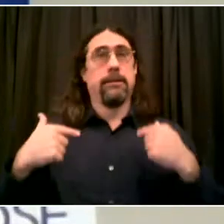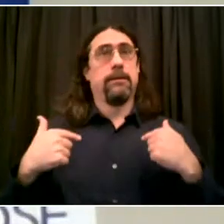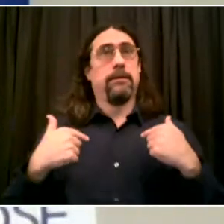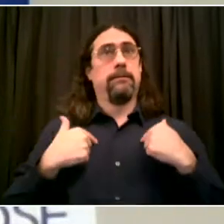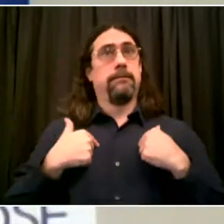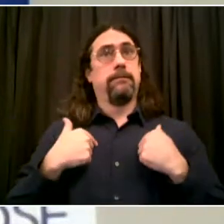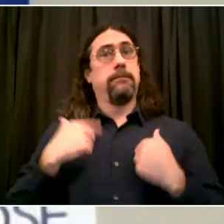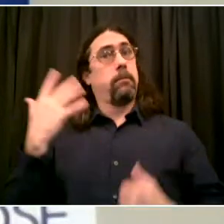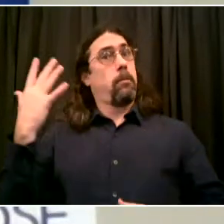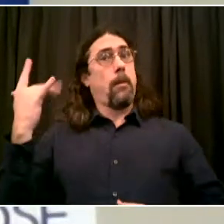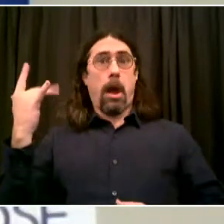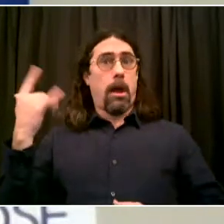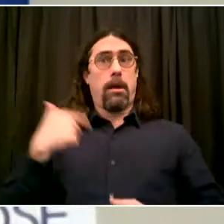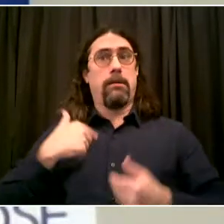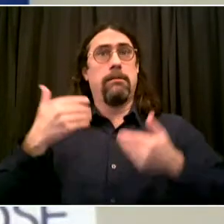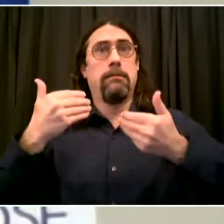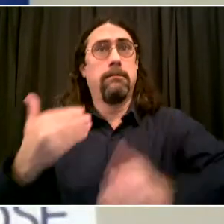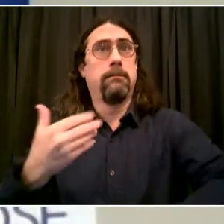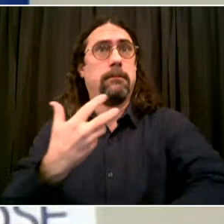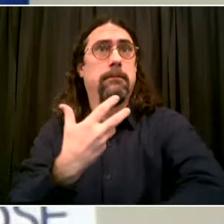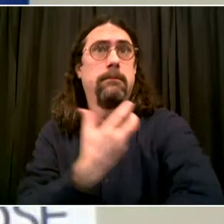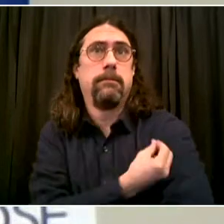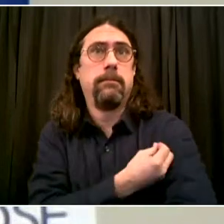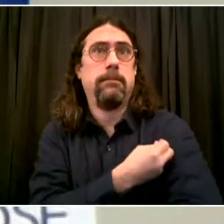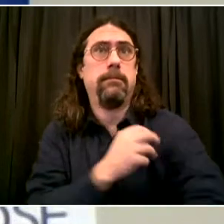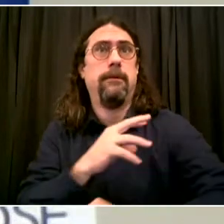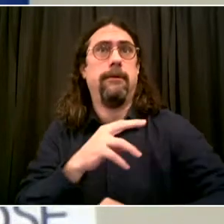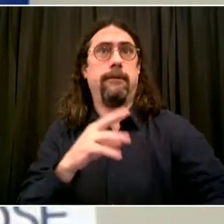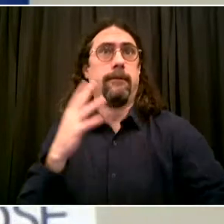DOES IT FEEL RIGHT THIS MINUTE? I PERSONALLY TOOK THE SHOT